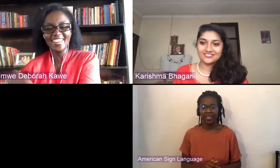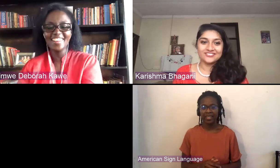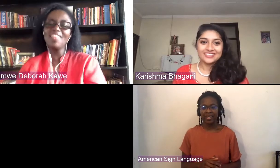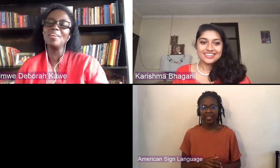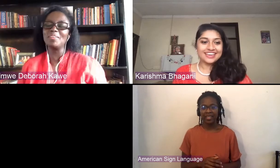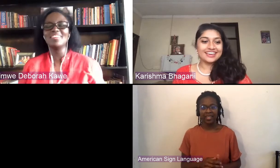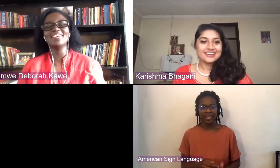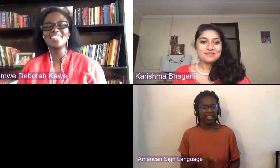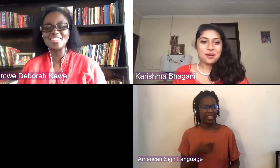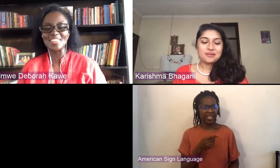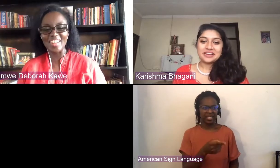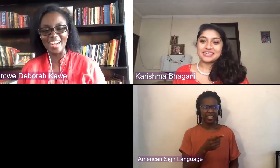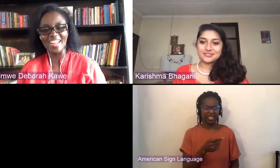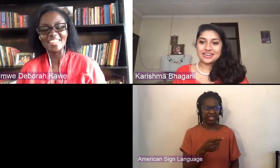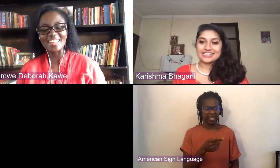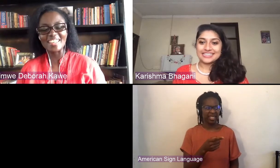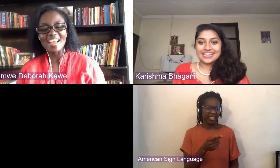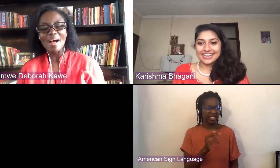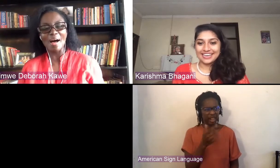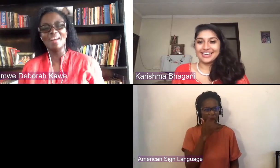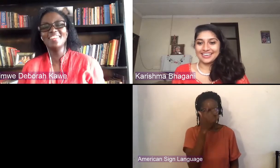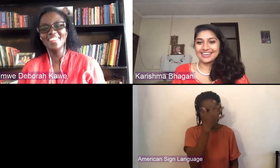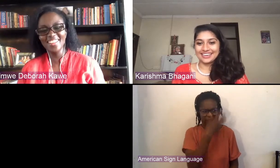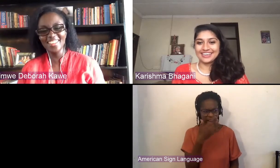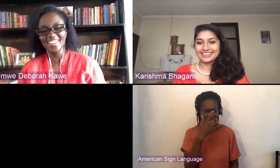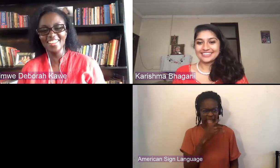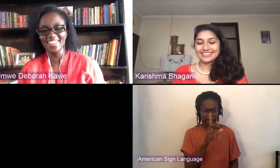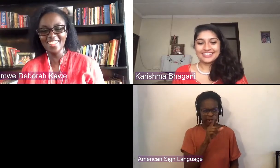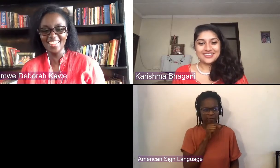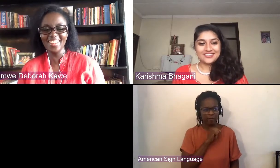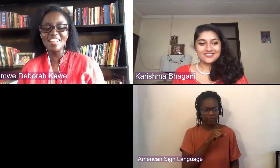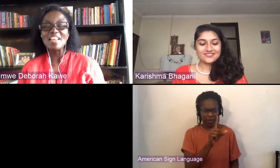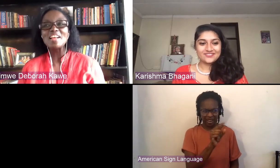Oh, you're so kind .